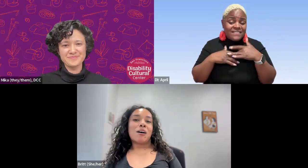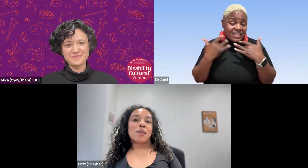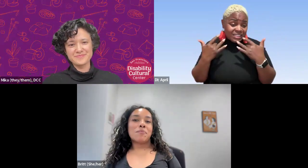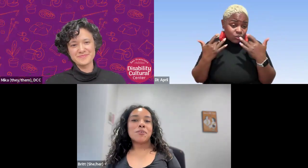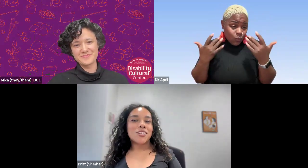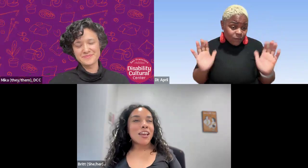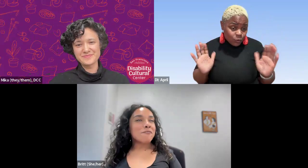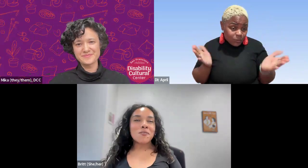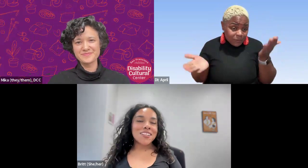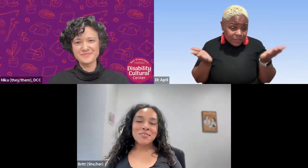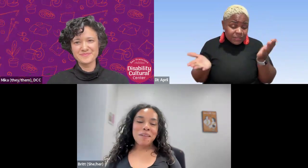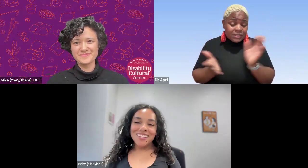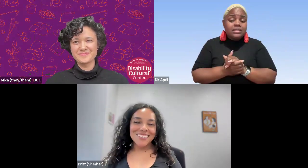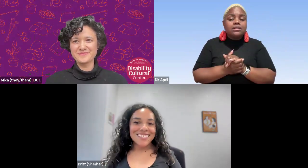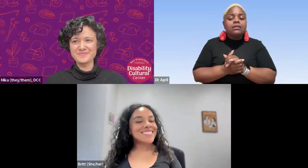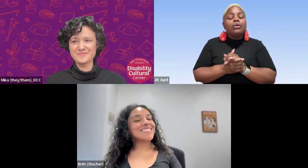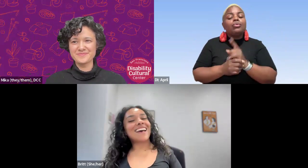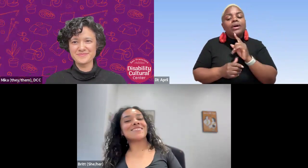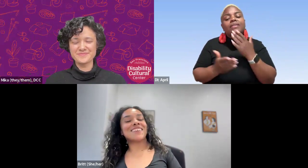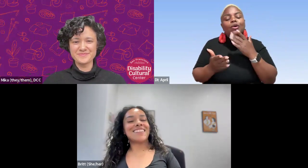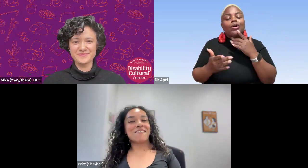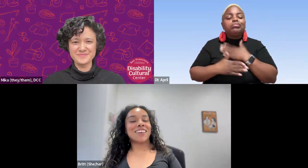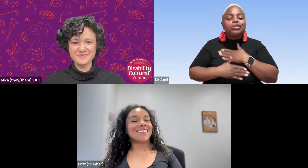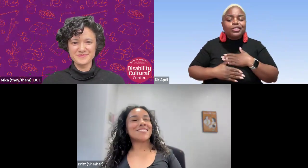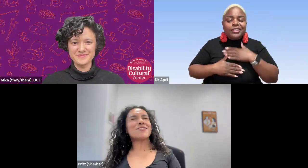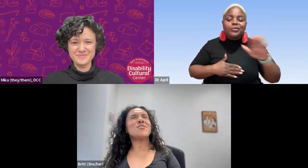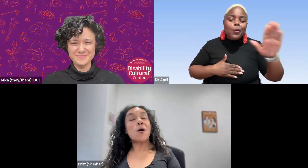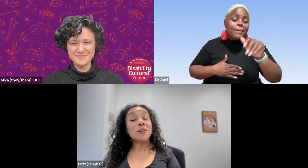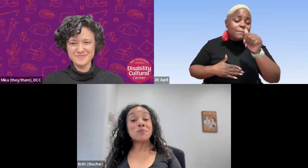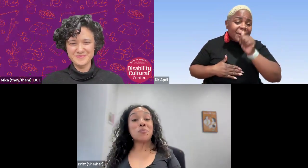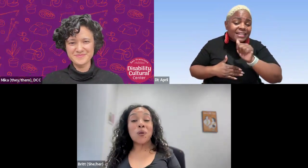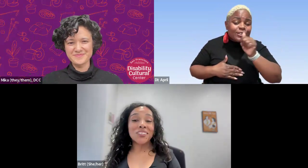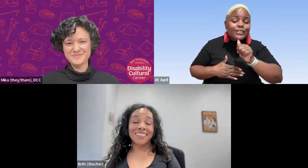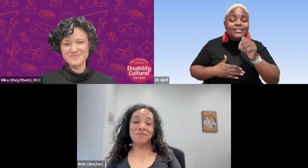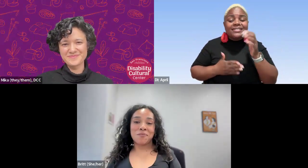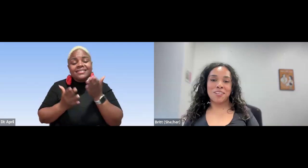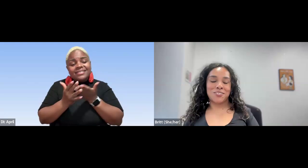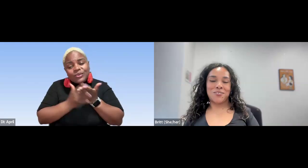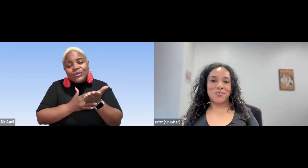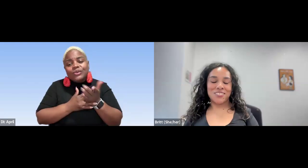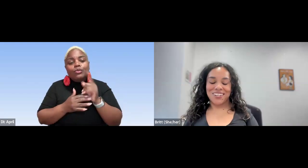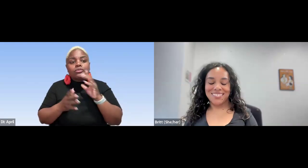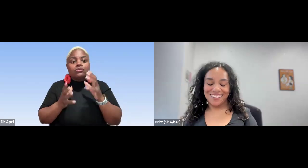Um, but I appreciate everyone's patience as we navigate this. There's so much important information too, so it's hard